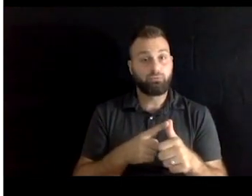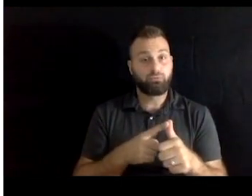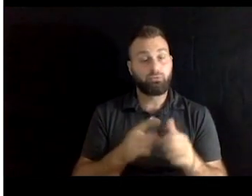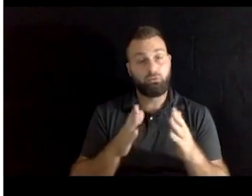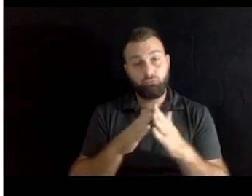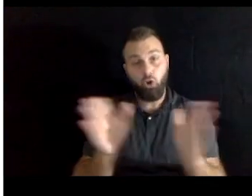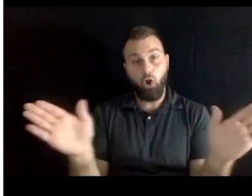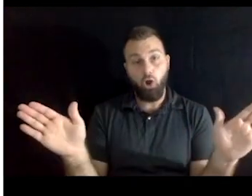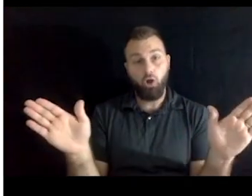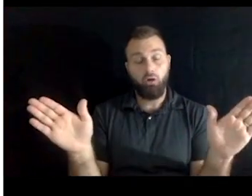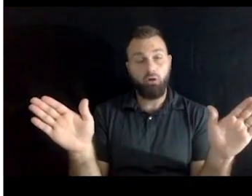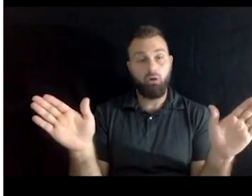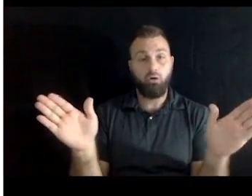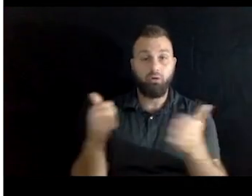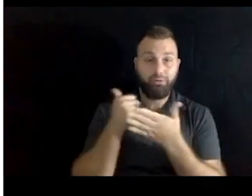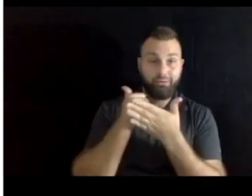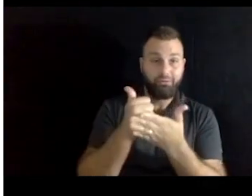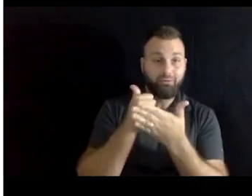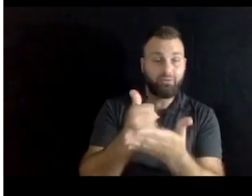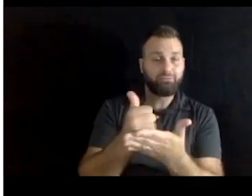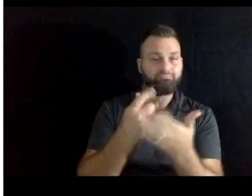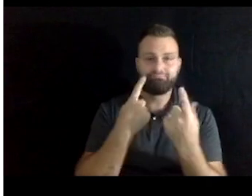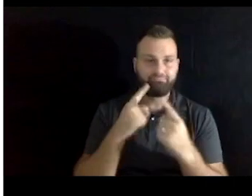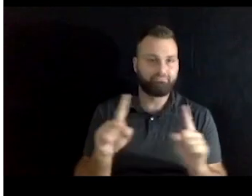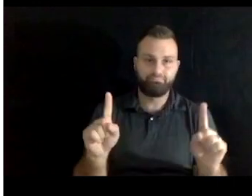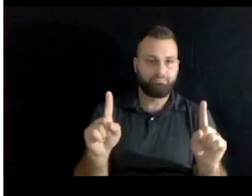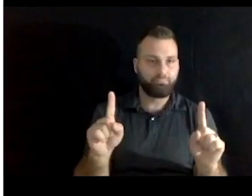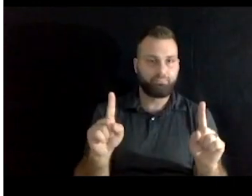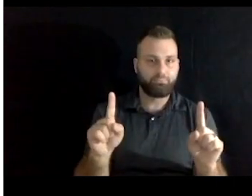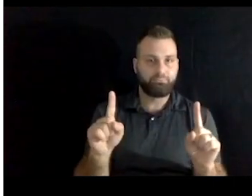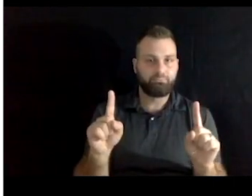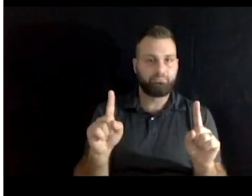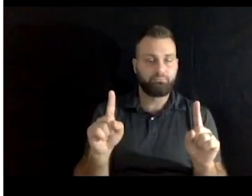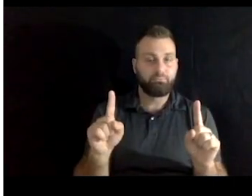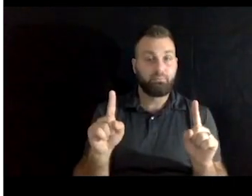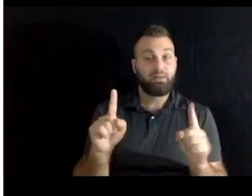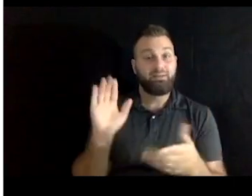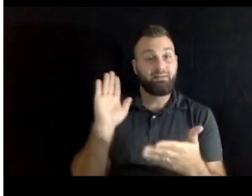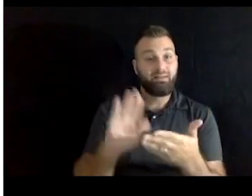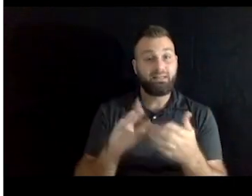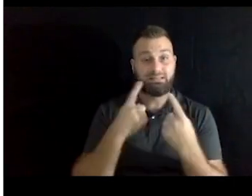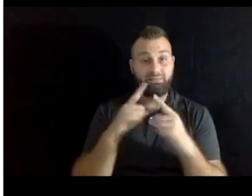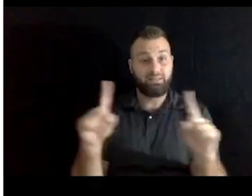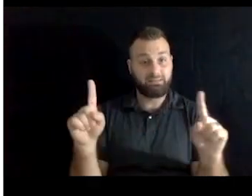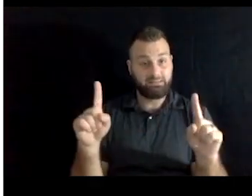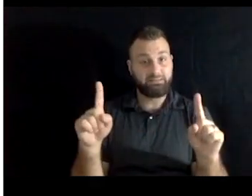is that broad limited interventions have been less effective. These less effective interventions